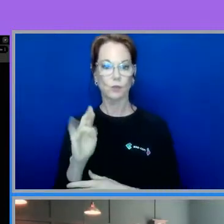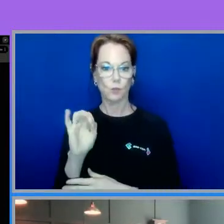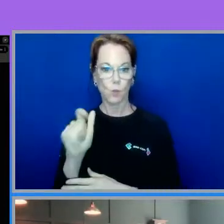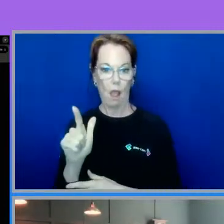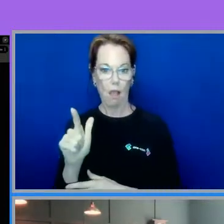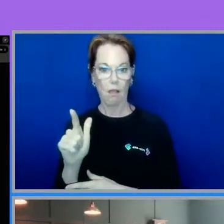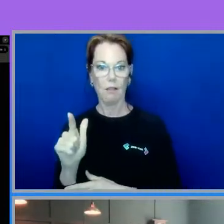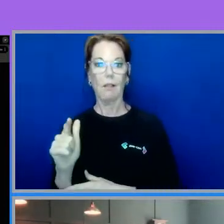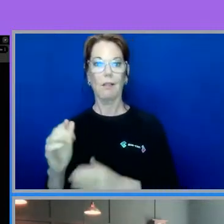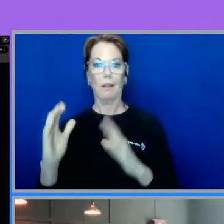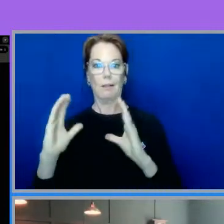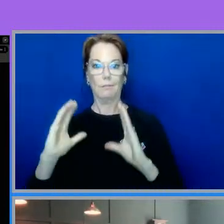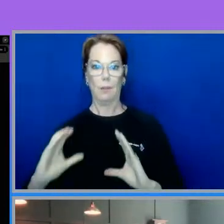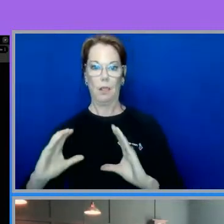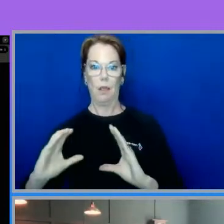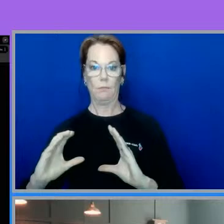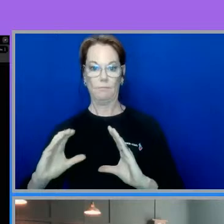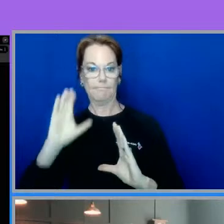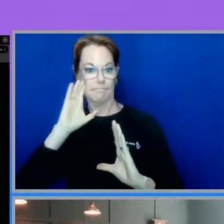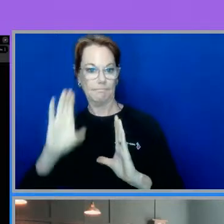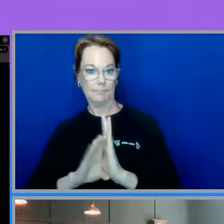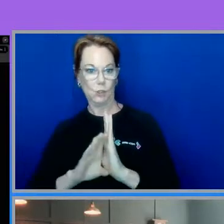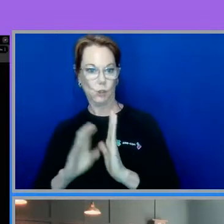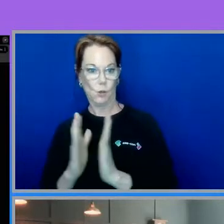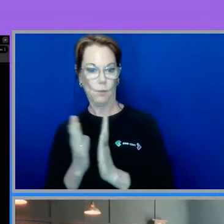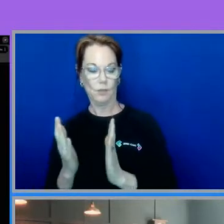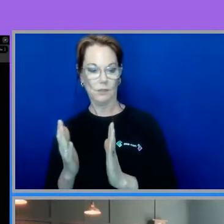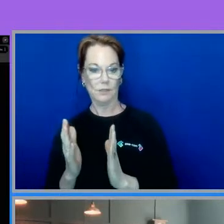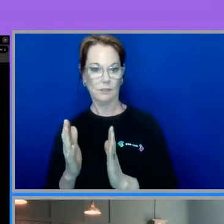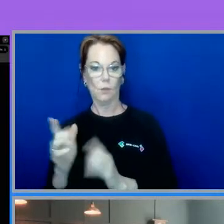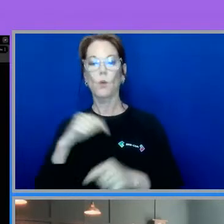image of books which would get read out. And then going back